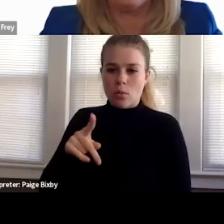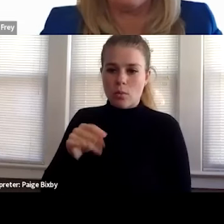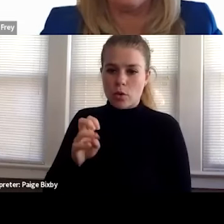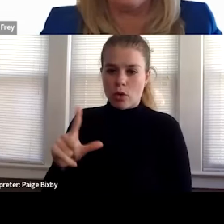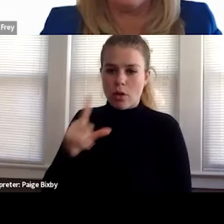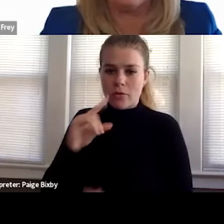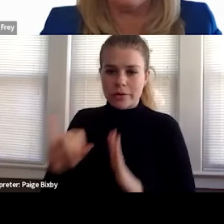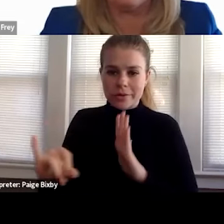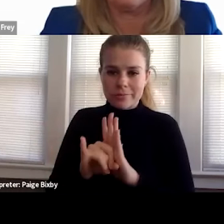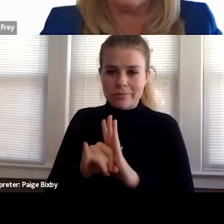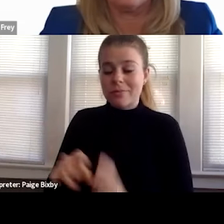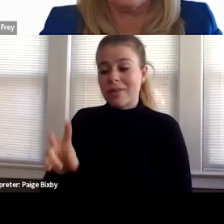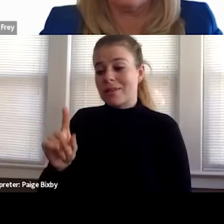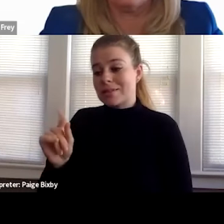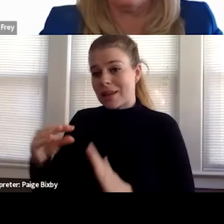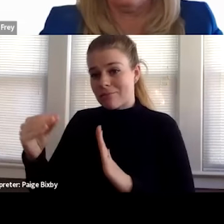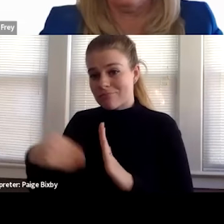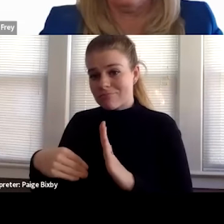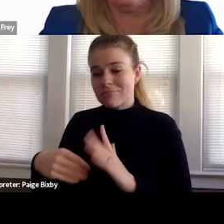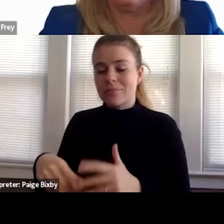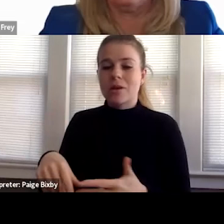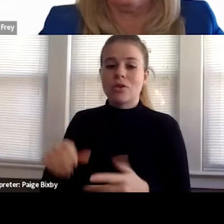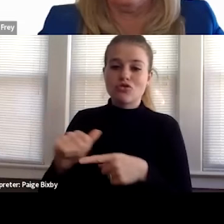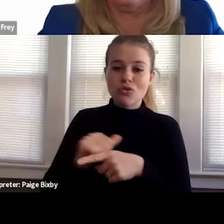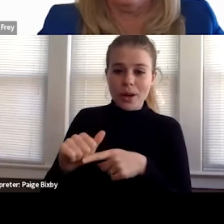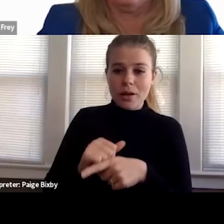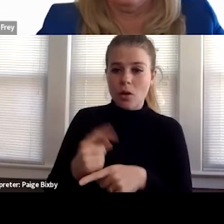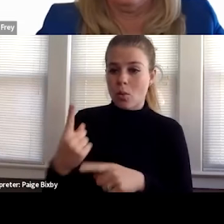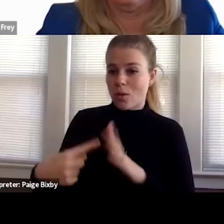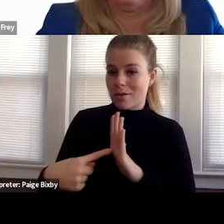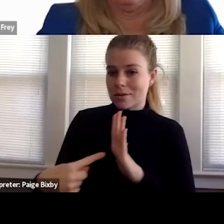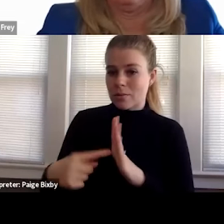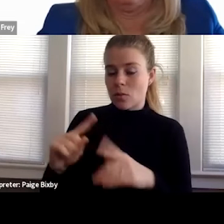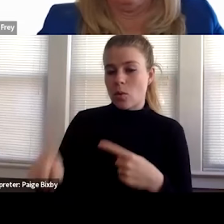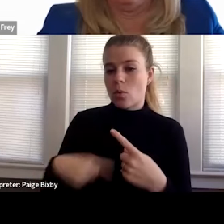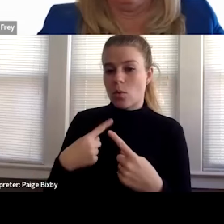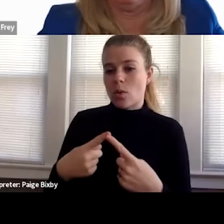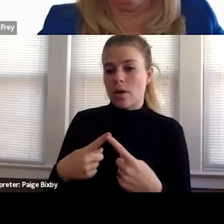data entry training. One example is when I actually showed this slide